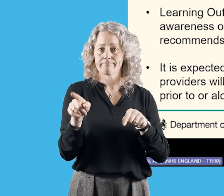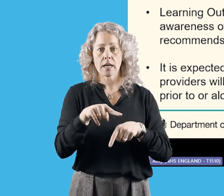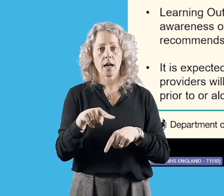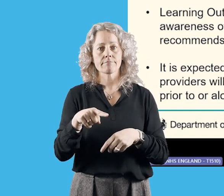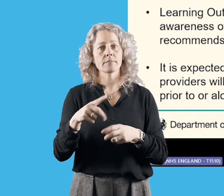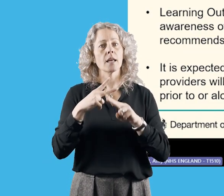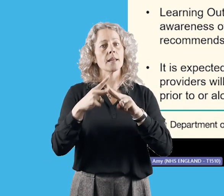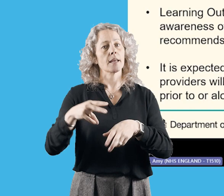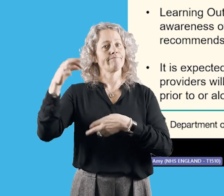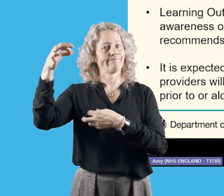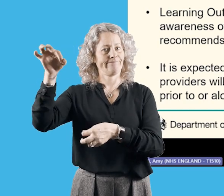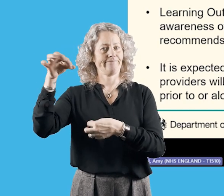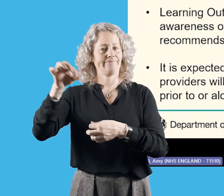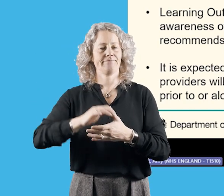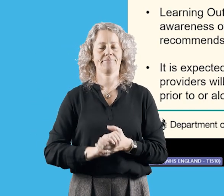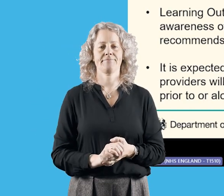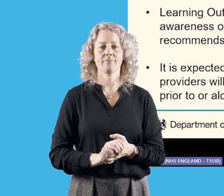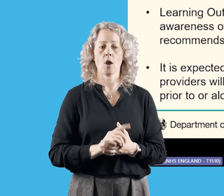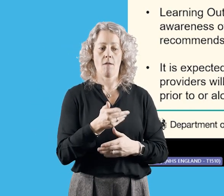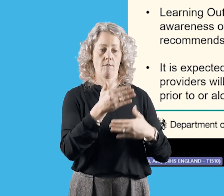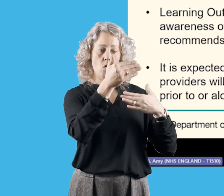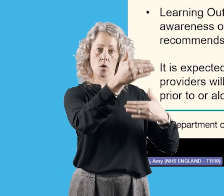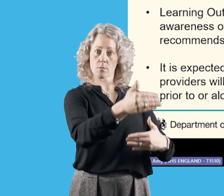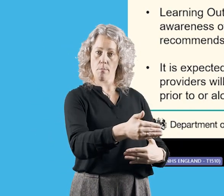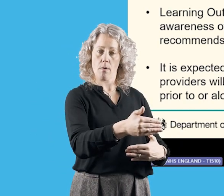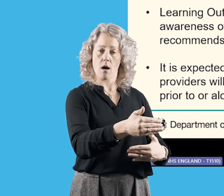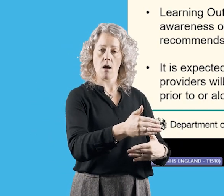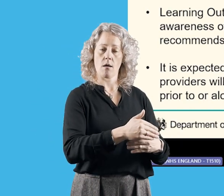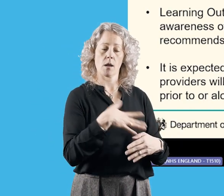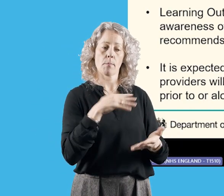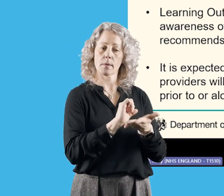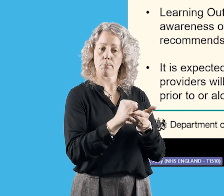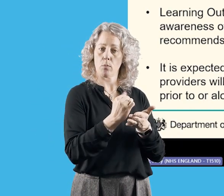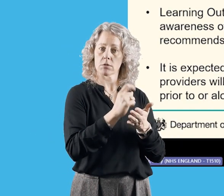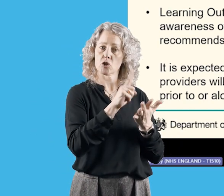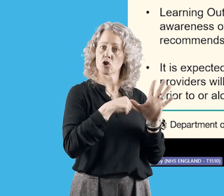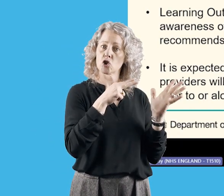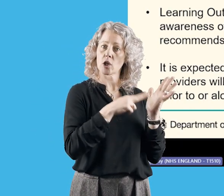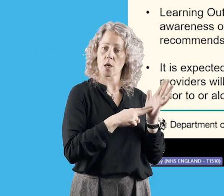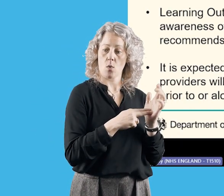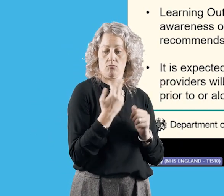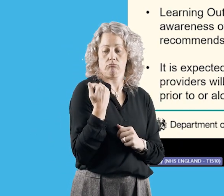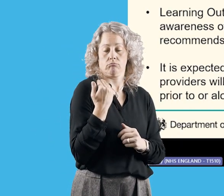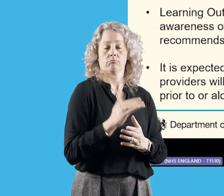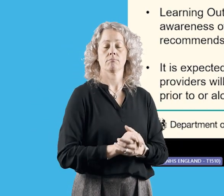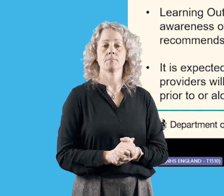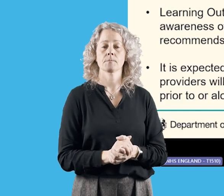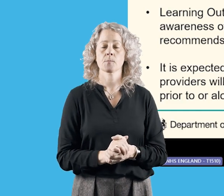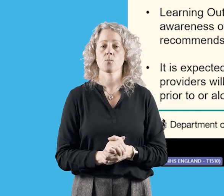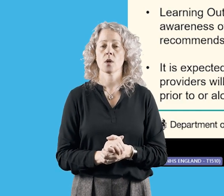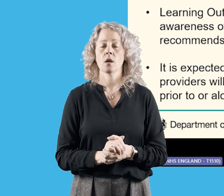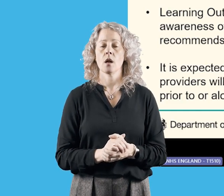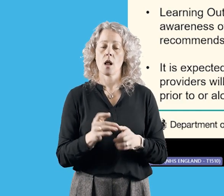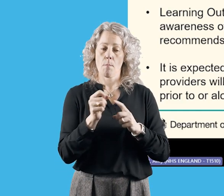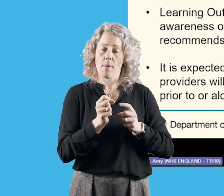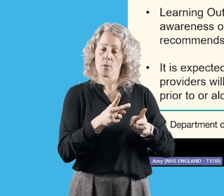So the first phase of the care workforce pathway was published in January of this year and the pathway includes an awareness of